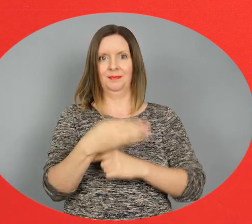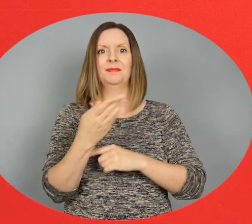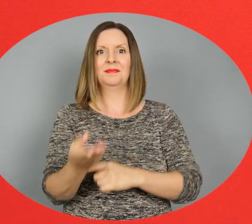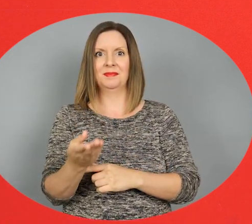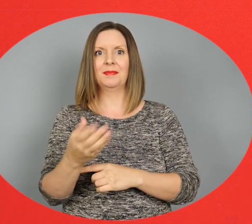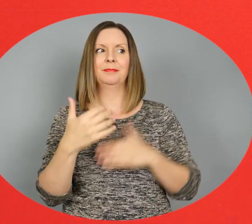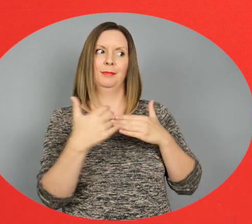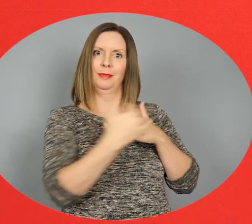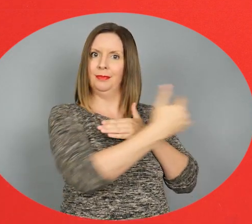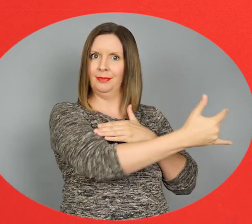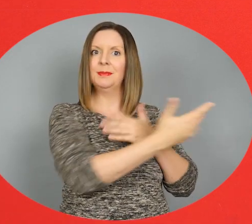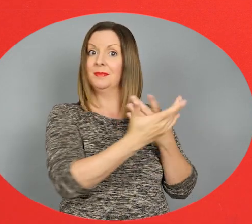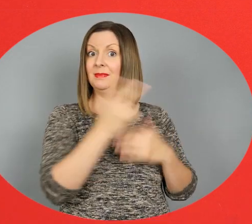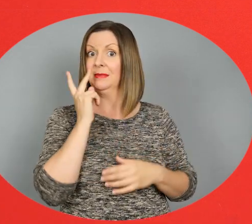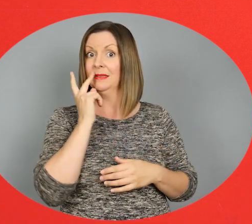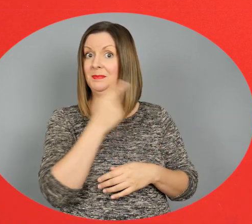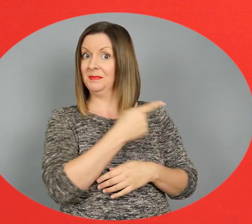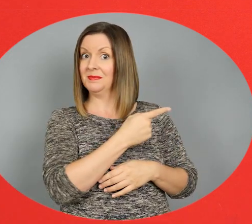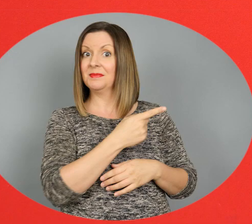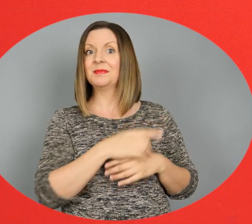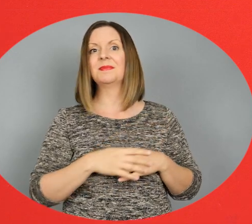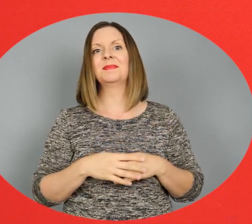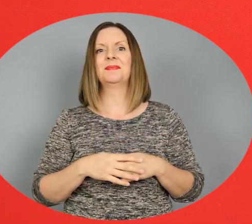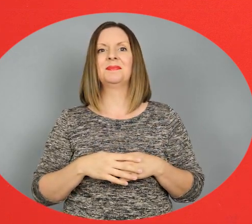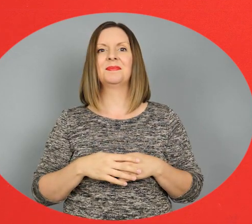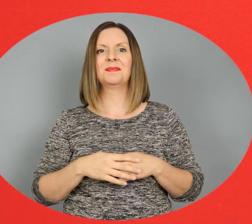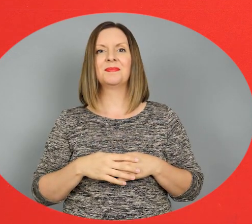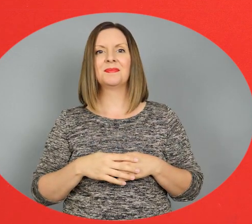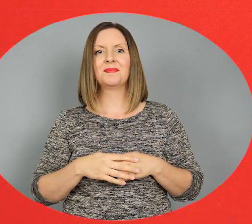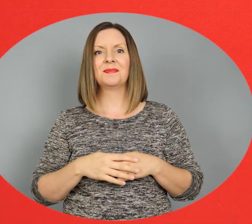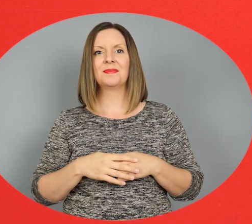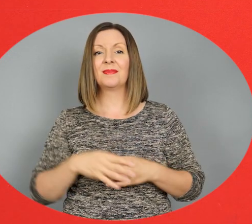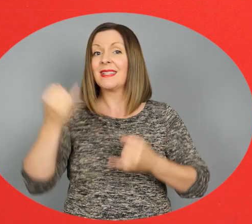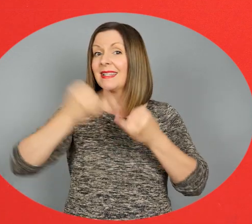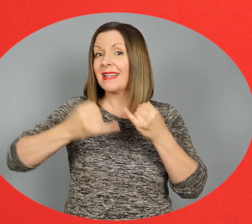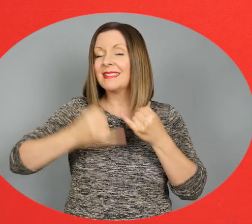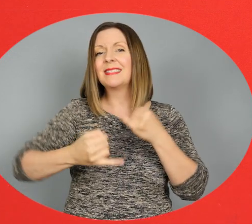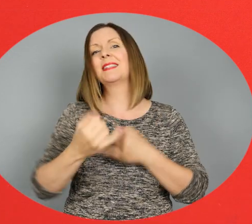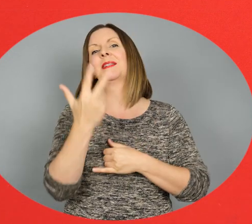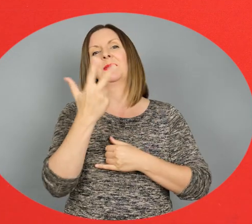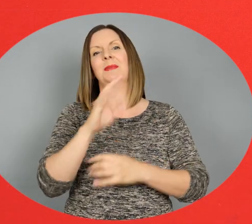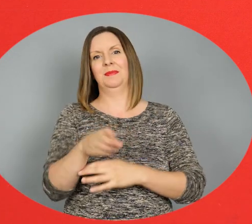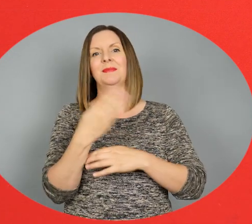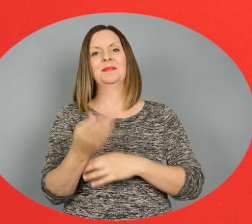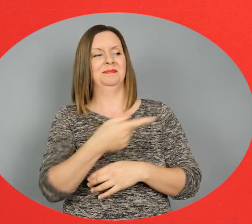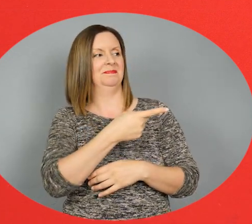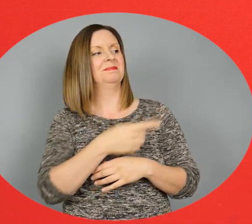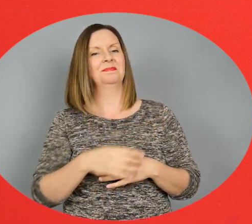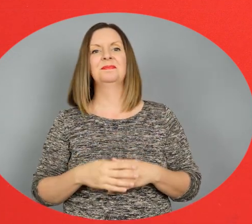7 under this row, starting with the 6th stack and going right, and finally deal 3 more here.